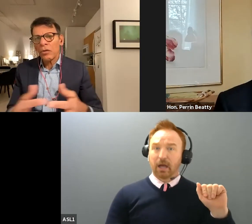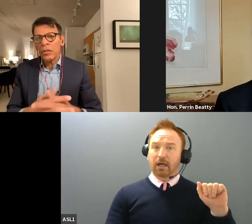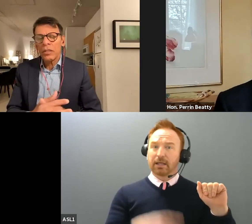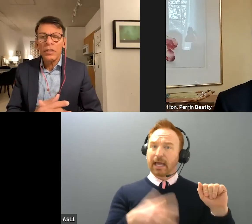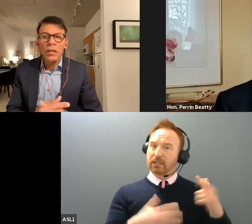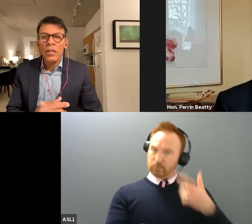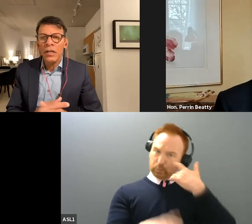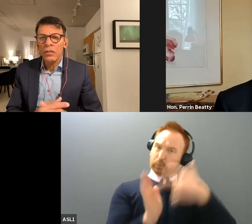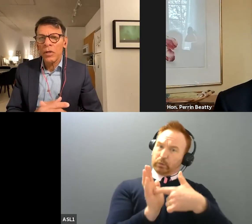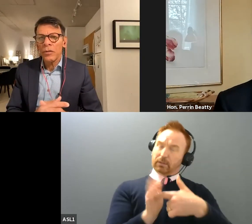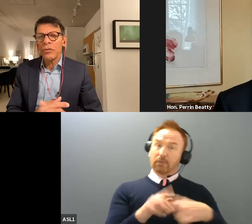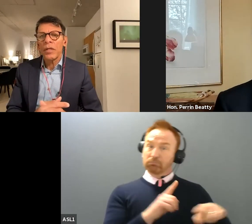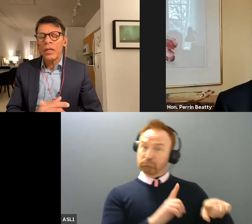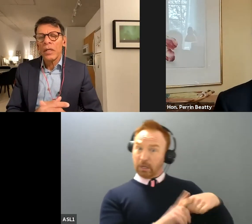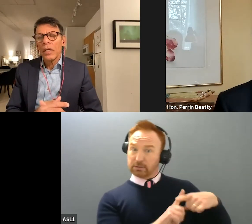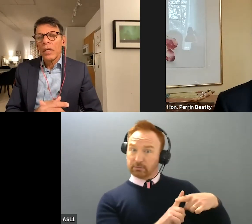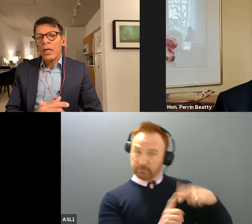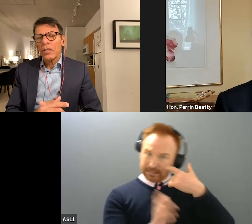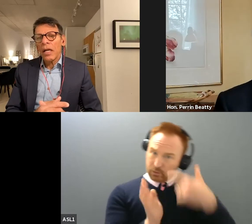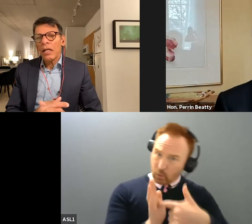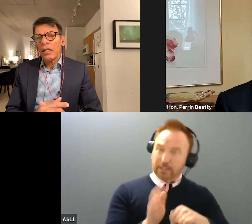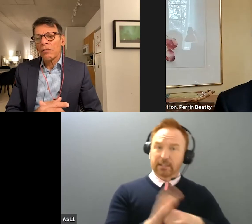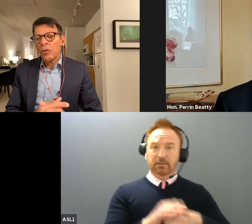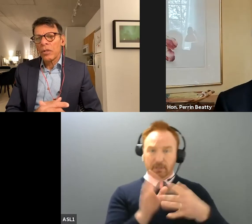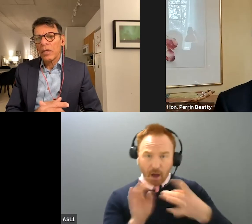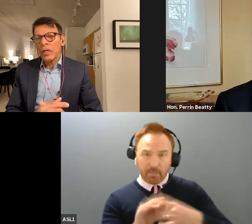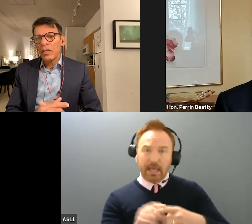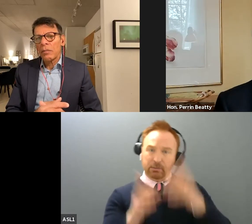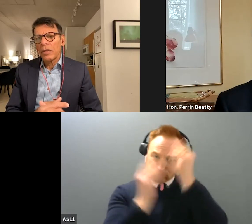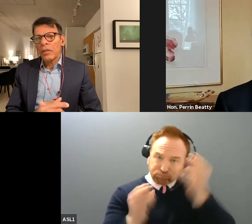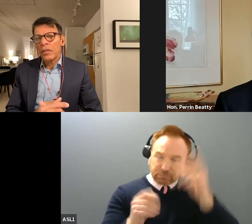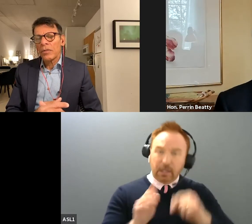it's not stigmatized the way it used to be. Secondly, of course, they've been consistent